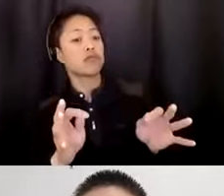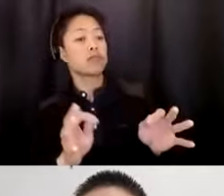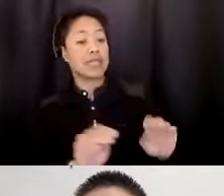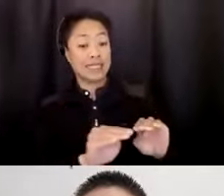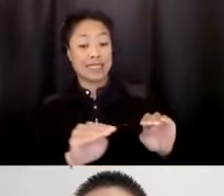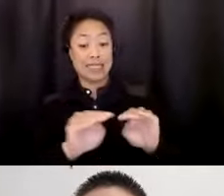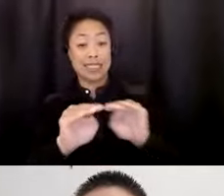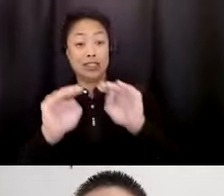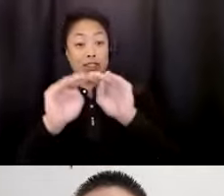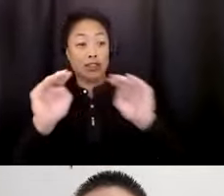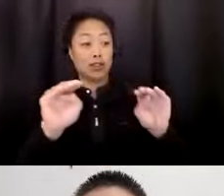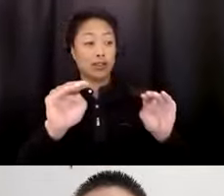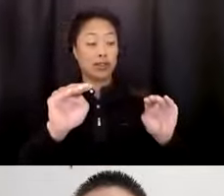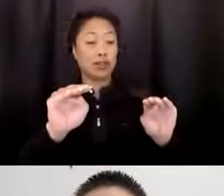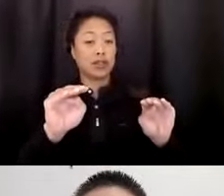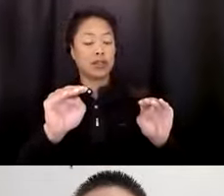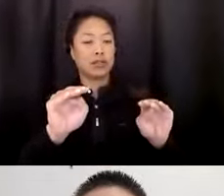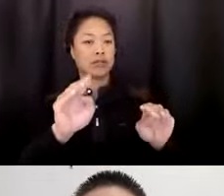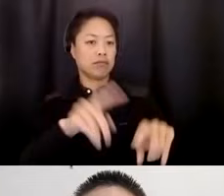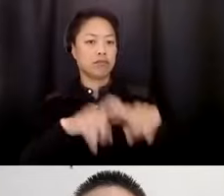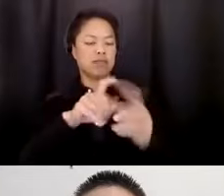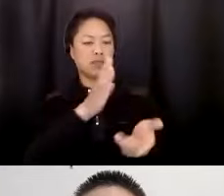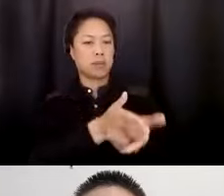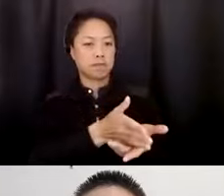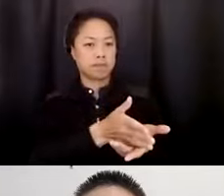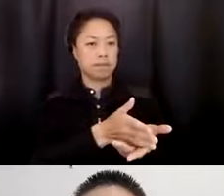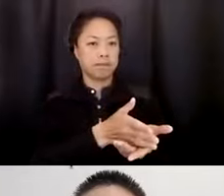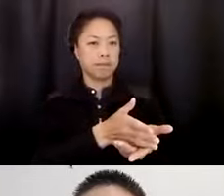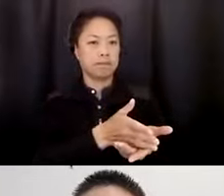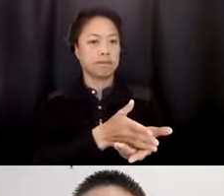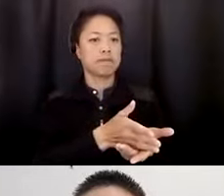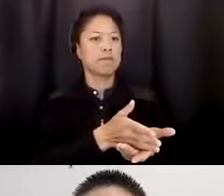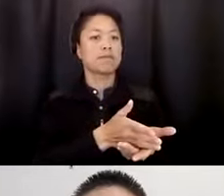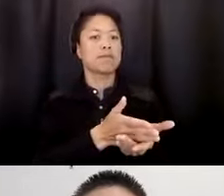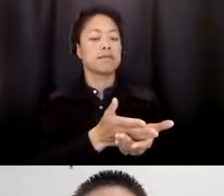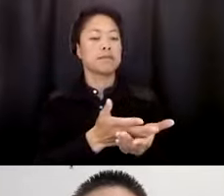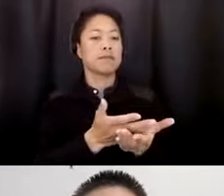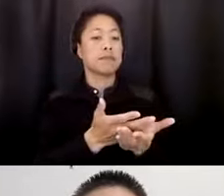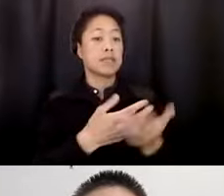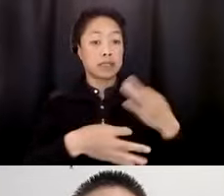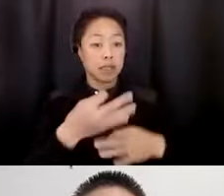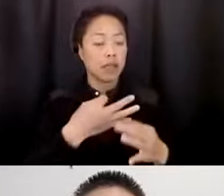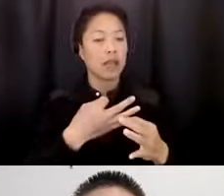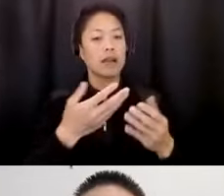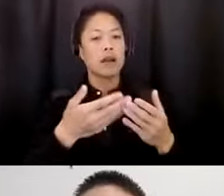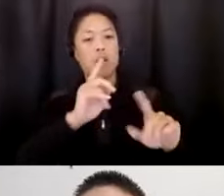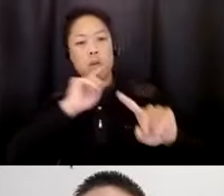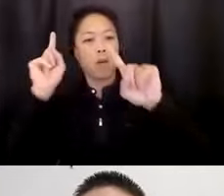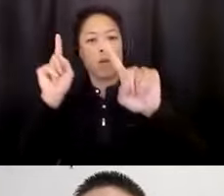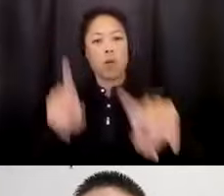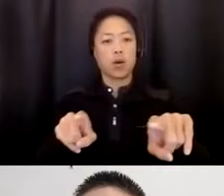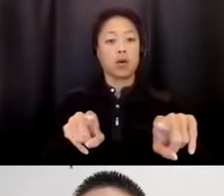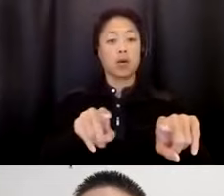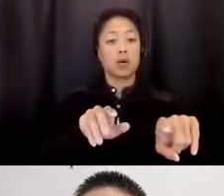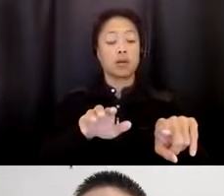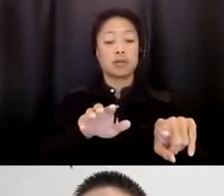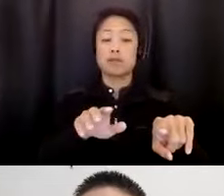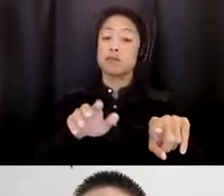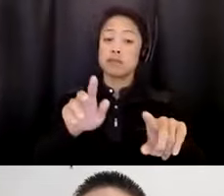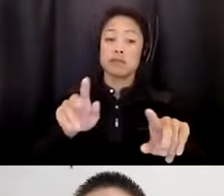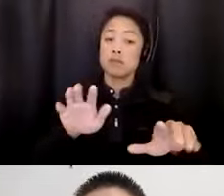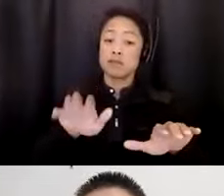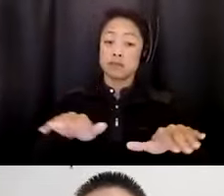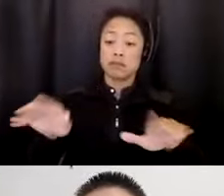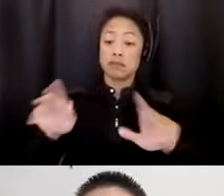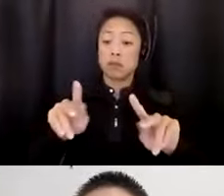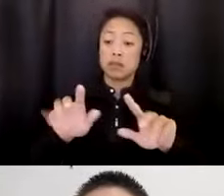and do a public health order that is telling everyone to basically stay at home, unless you’re